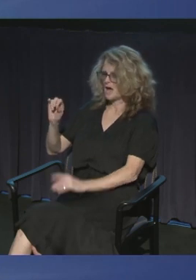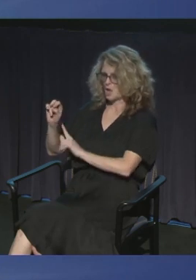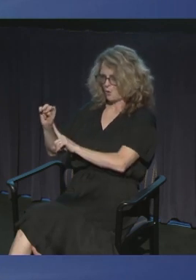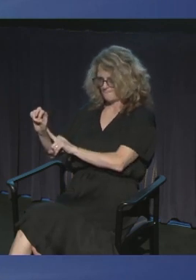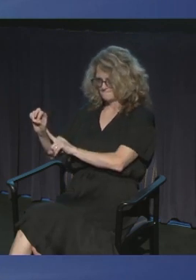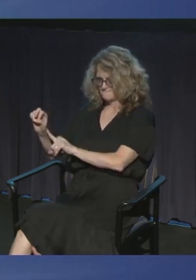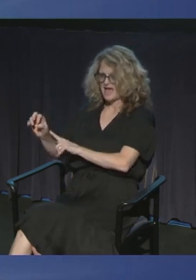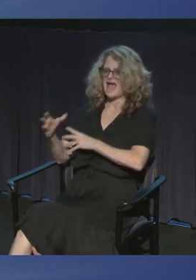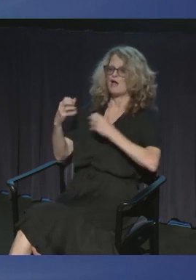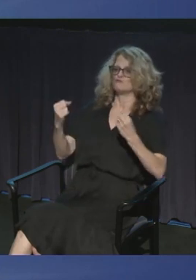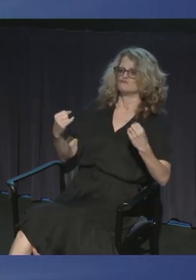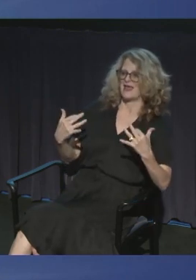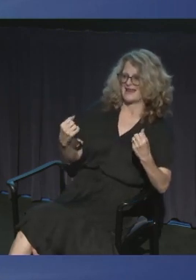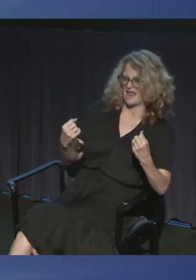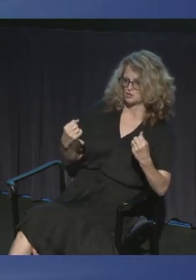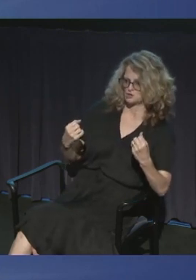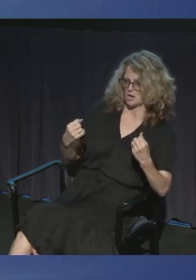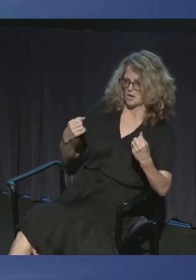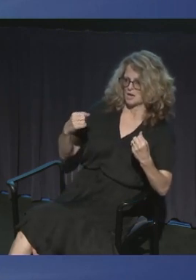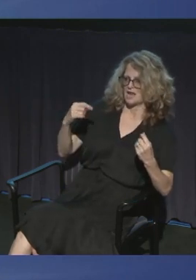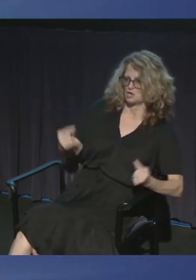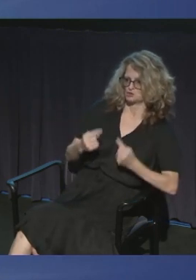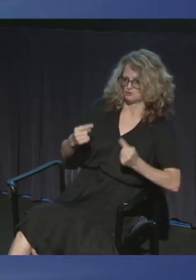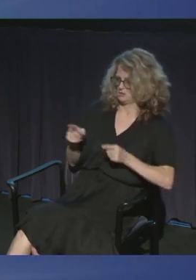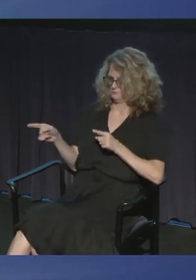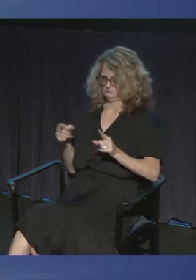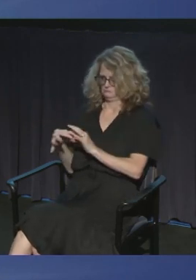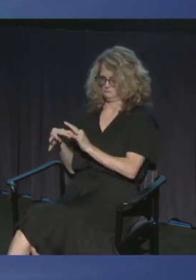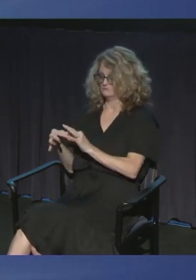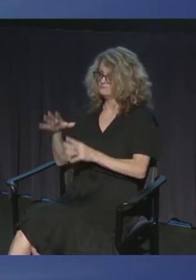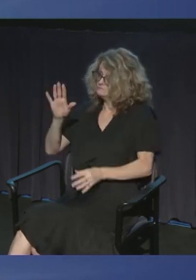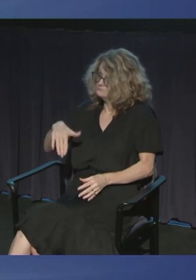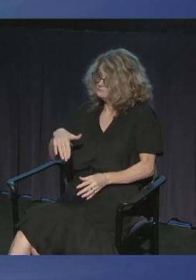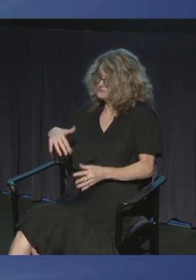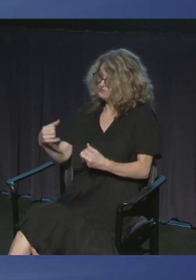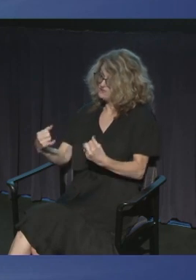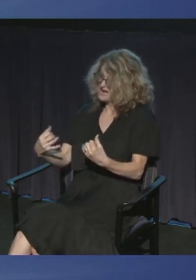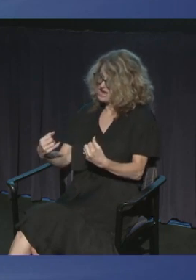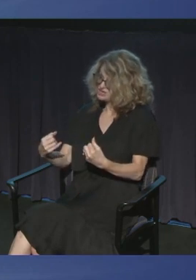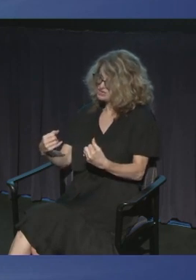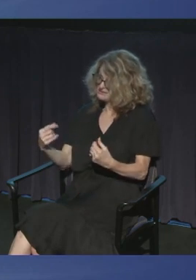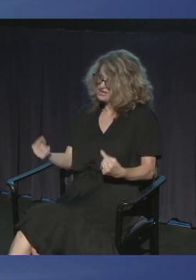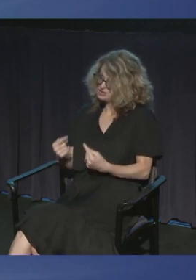KNOW WHAT IS THE LINK BETWEEN MICROBIOME AND RADIATION INJURIES? SHE WAS LOOKING OUT FOR THIS AND WE ALL KNOW RADIATION INJURY CAN HAPPEN DURING CANCER TREATMENT. BUT